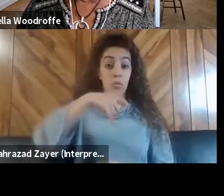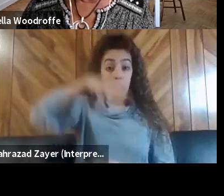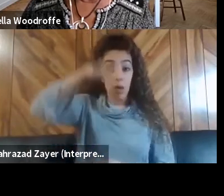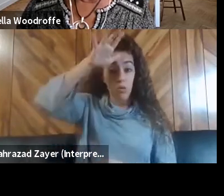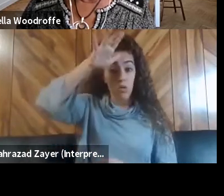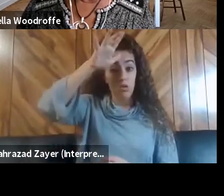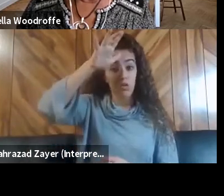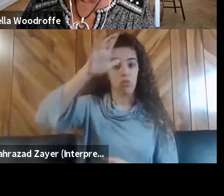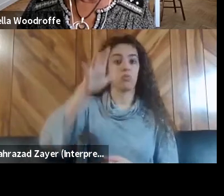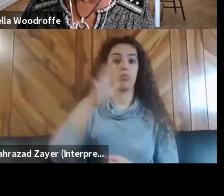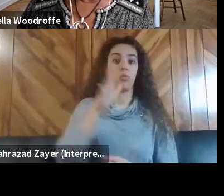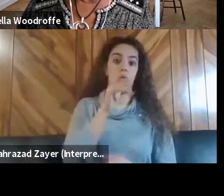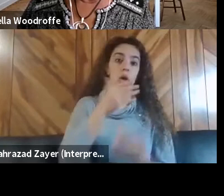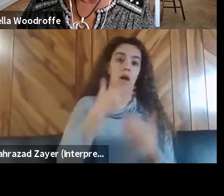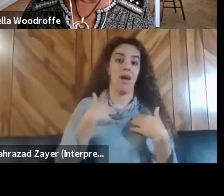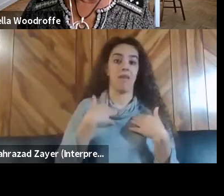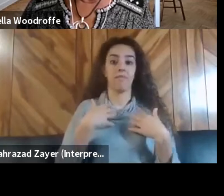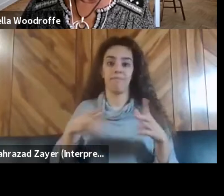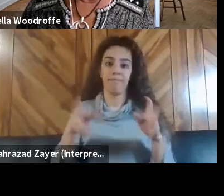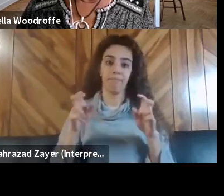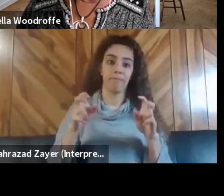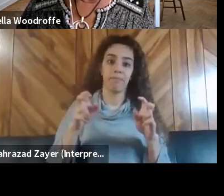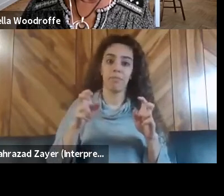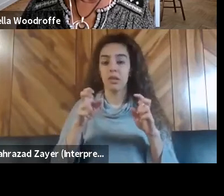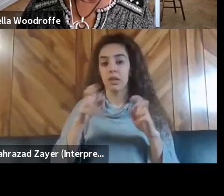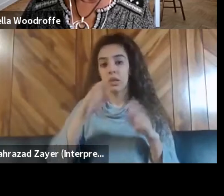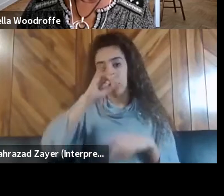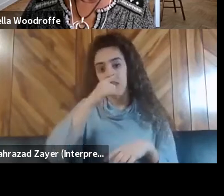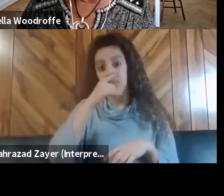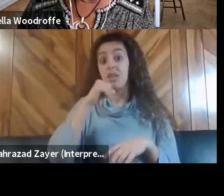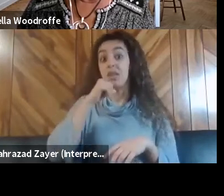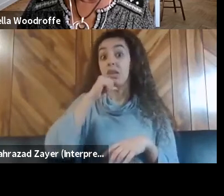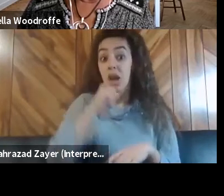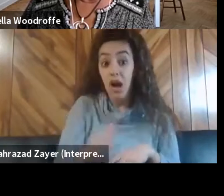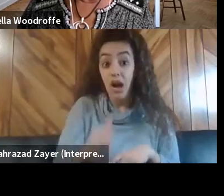don't get involved. Somehow, you know, the kids come home, they don't even ask if